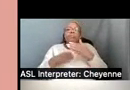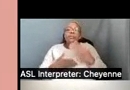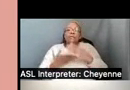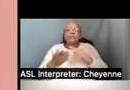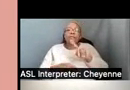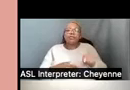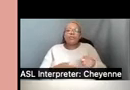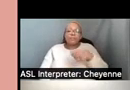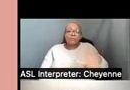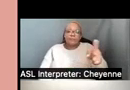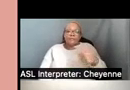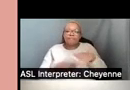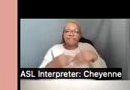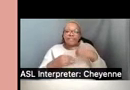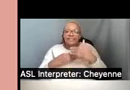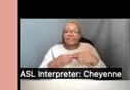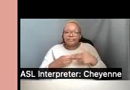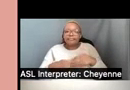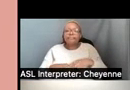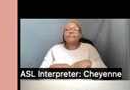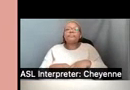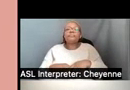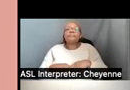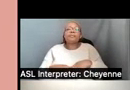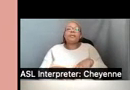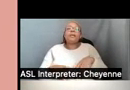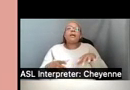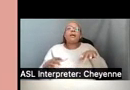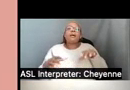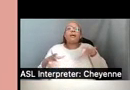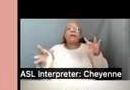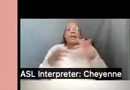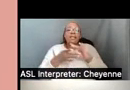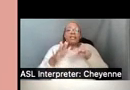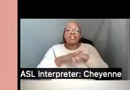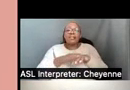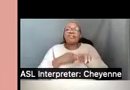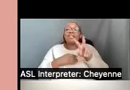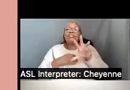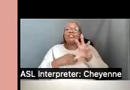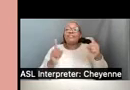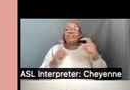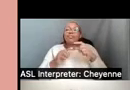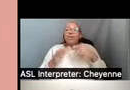Going to connection and access. Only 250 words, describe how you are connected with the story.